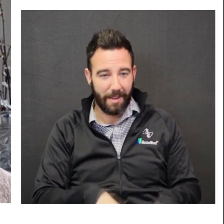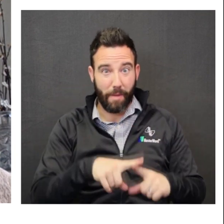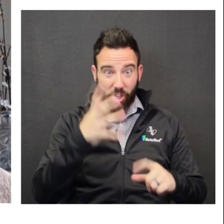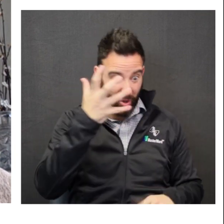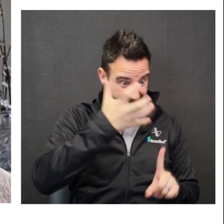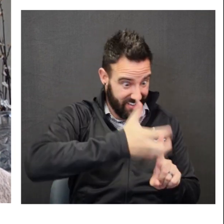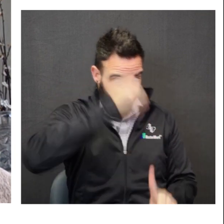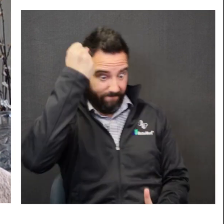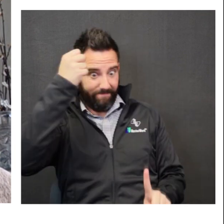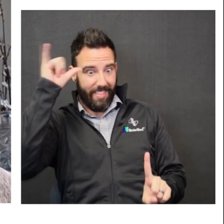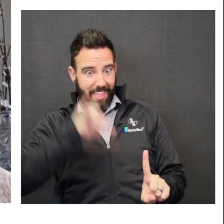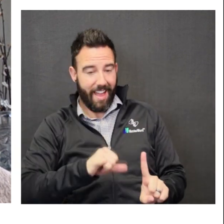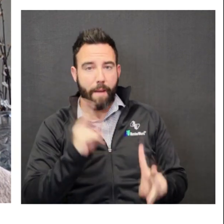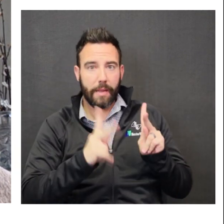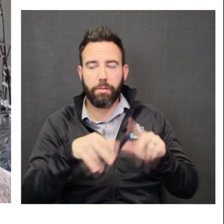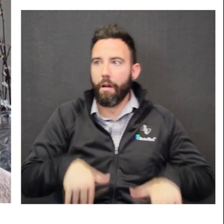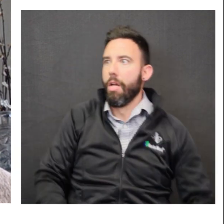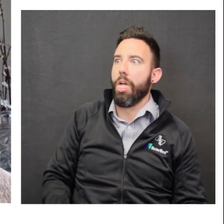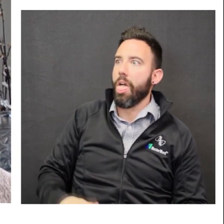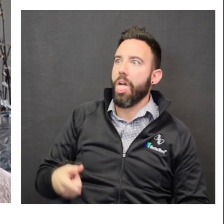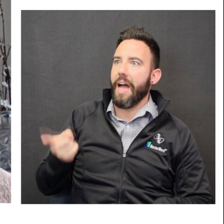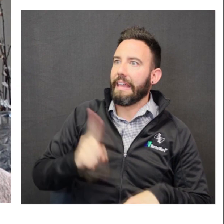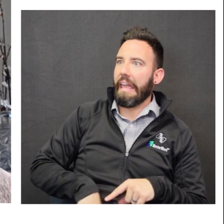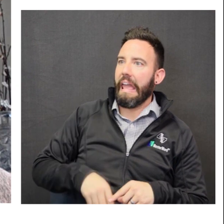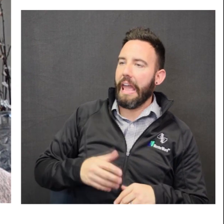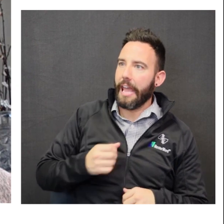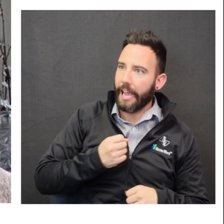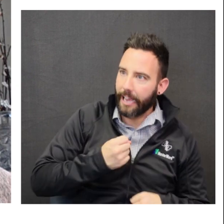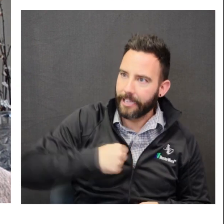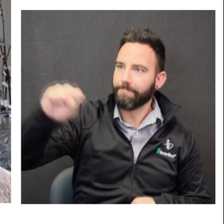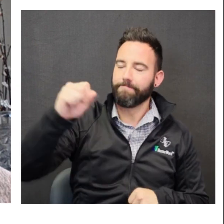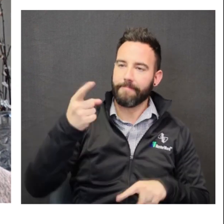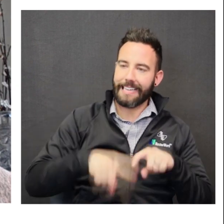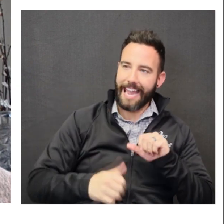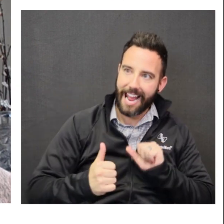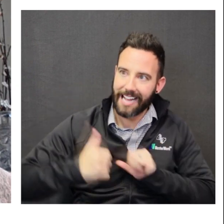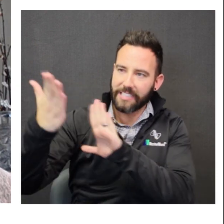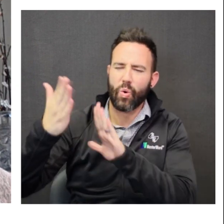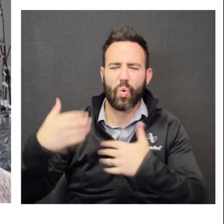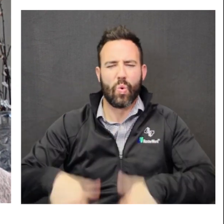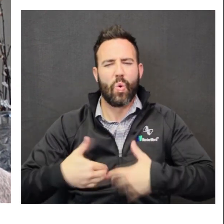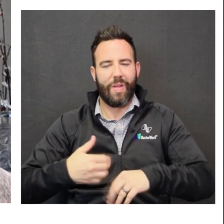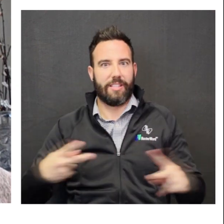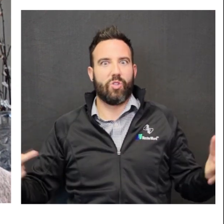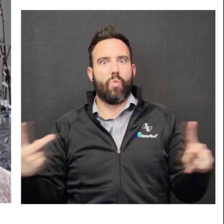ability to have their their message heard. So to me that's I guess, that's where